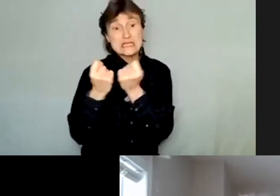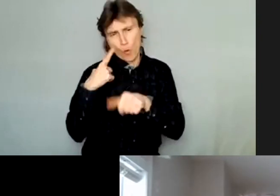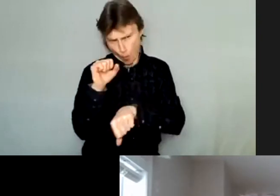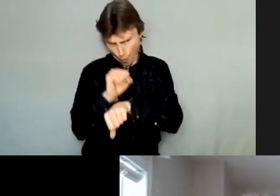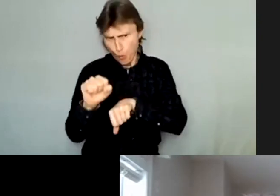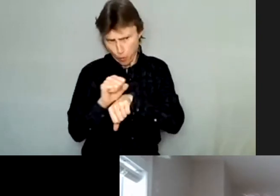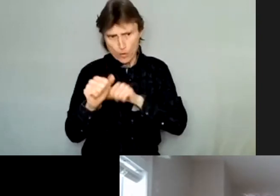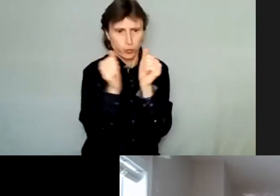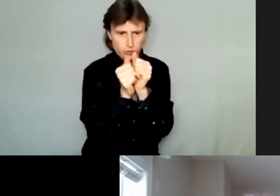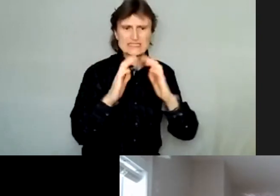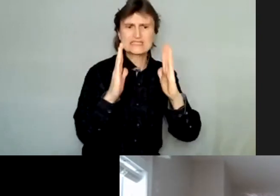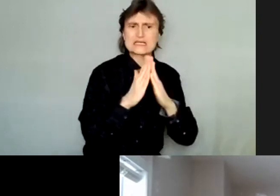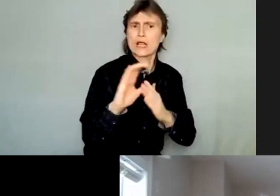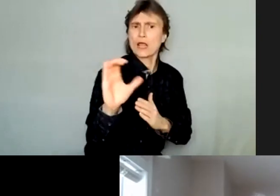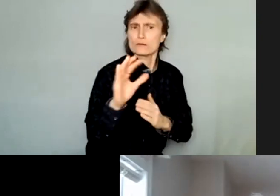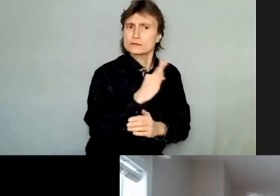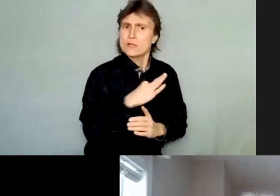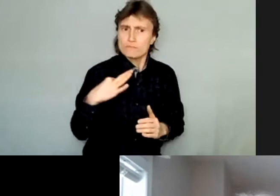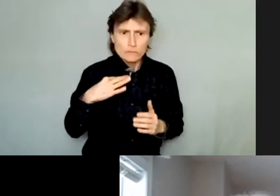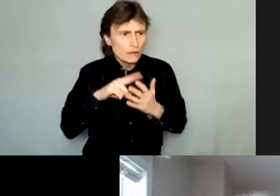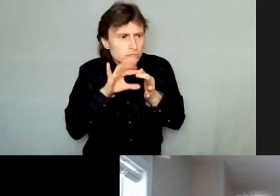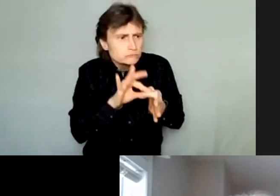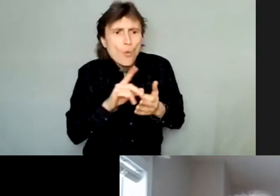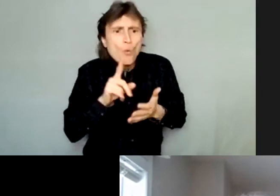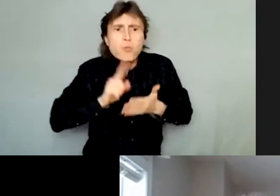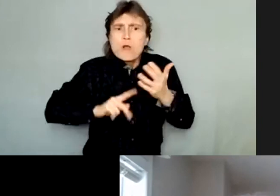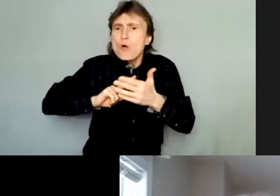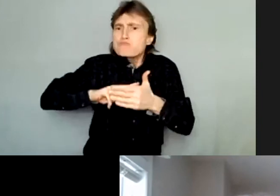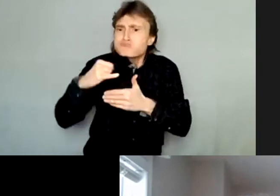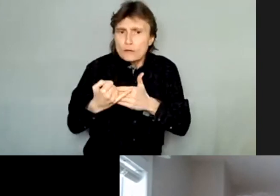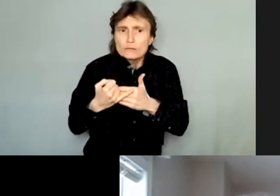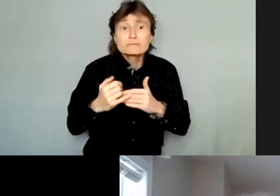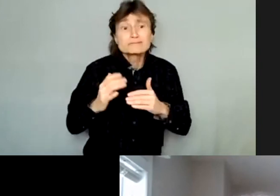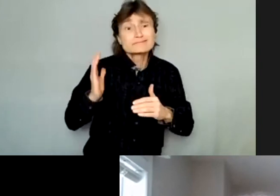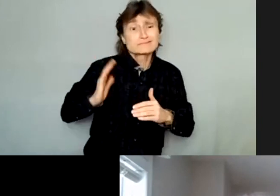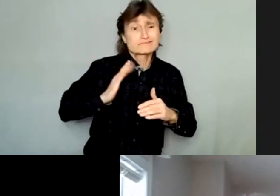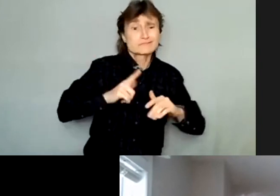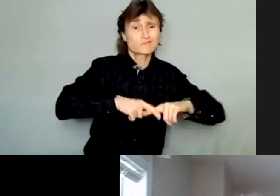City around projects that were put on hold in 2017 by Council.